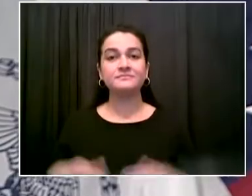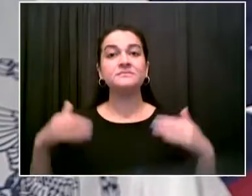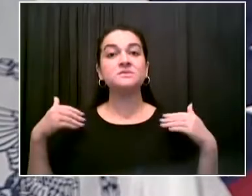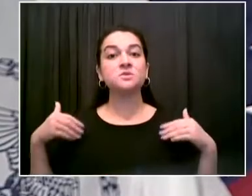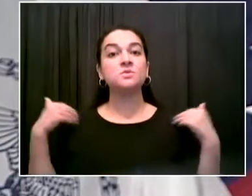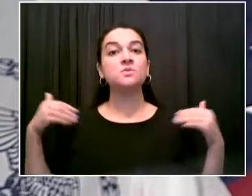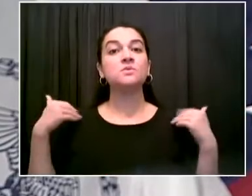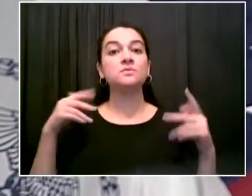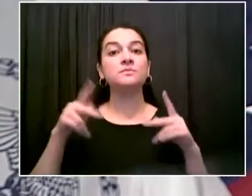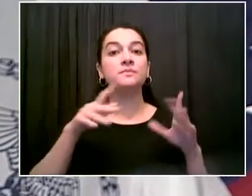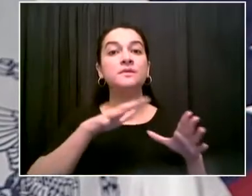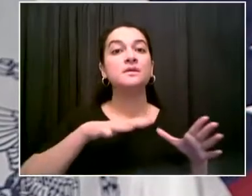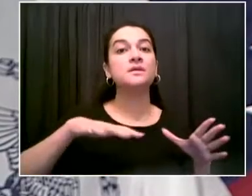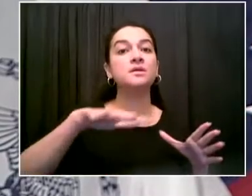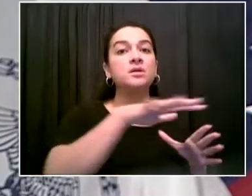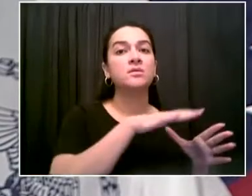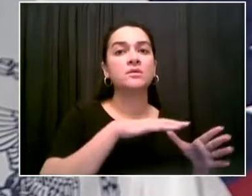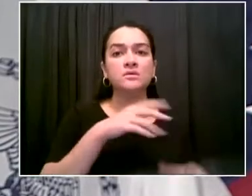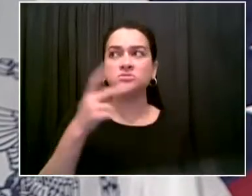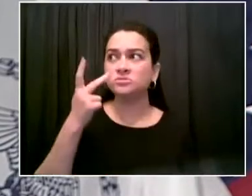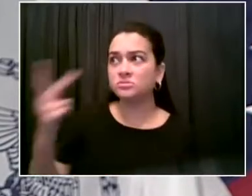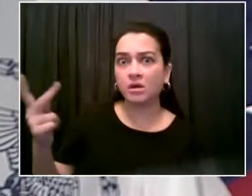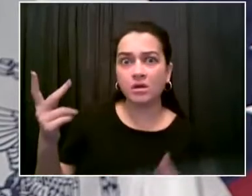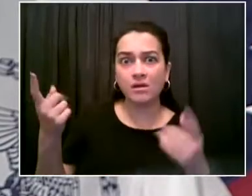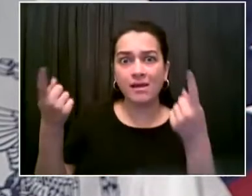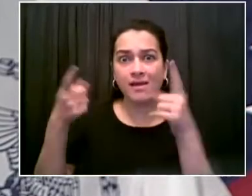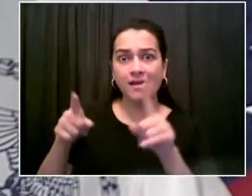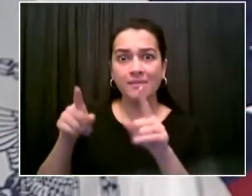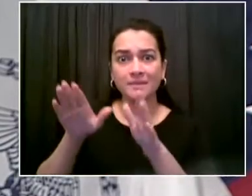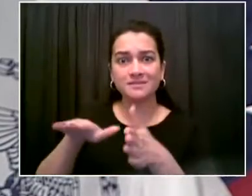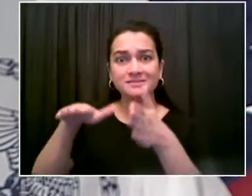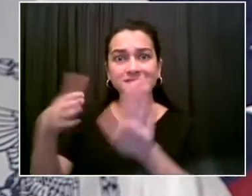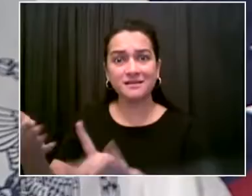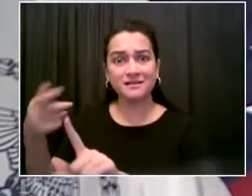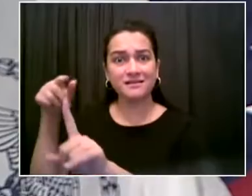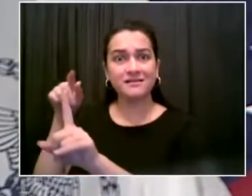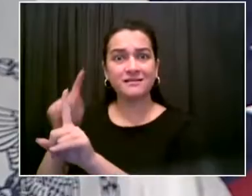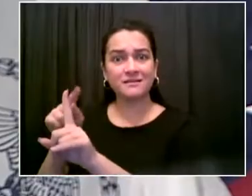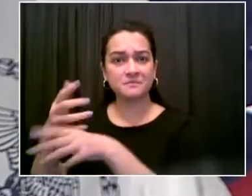THE YOUNG PEOPLE IN MY LIFE, IT WAS SOME KIND OF